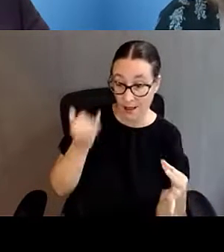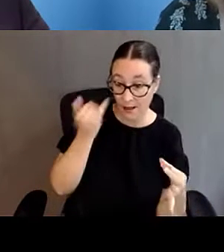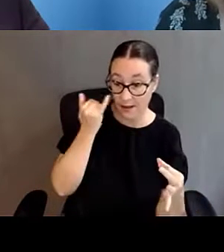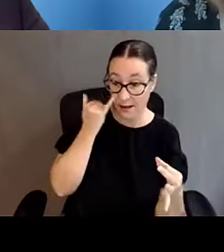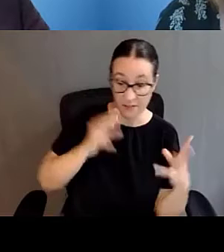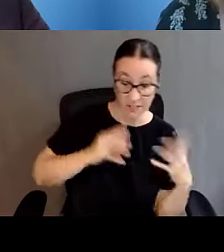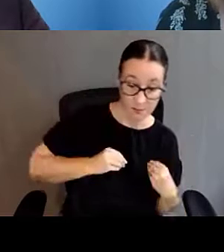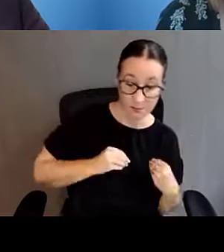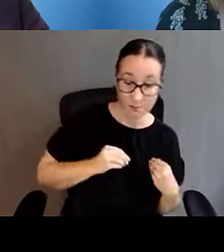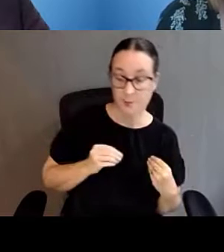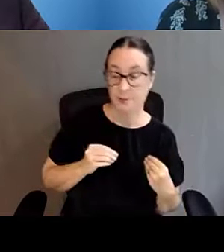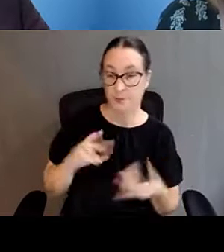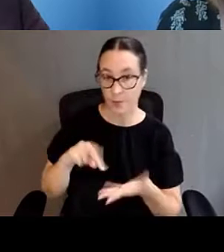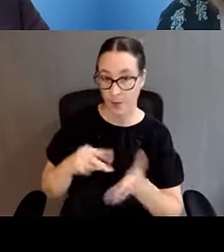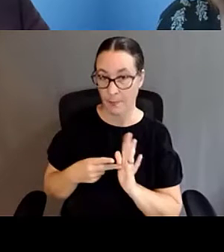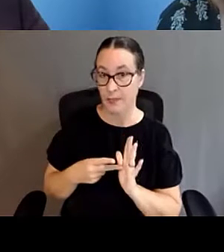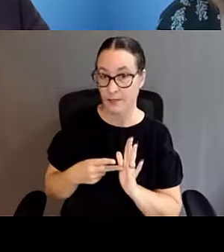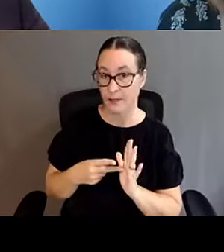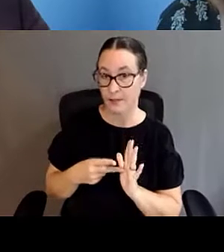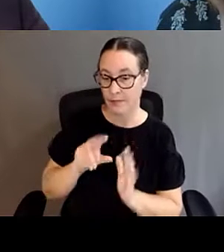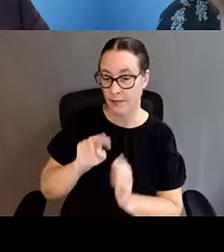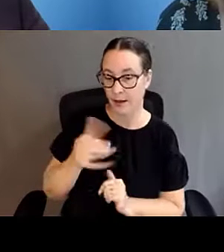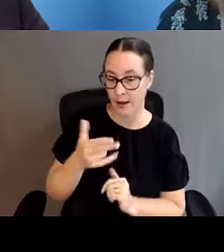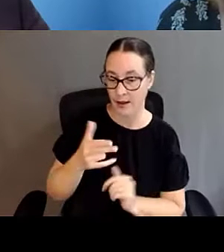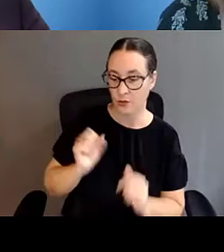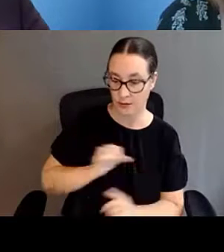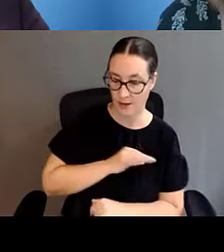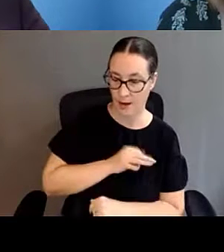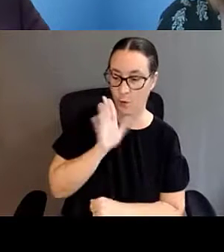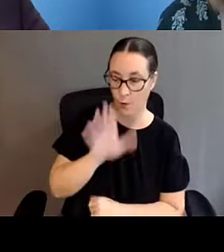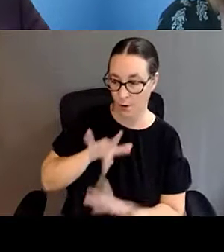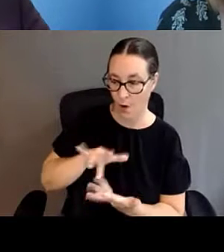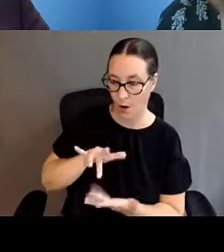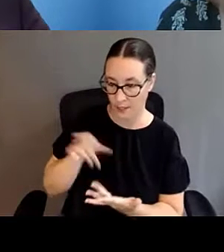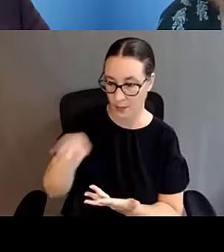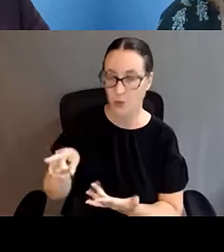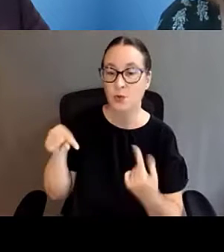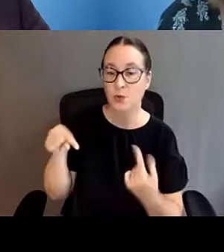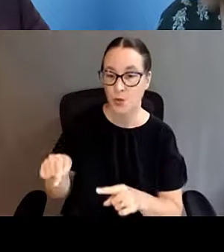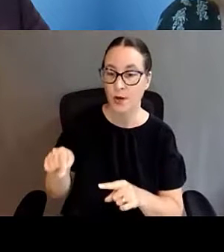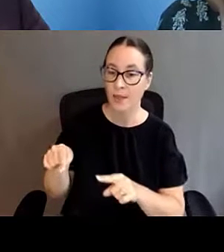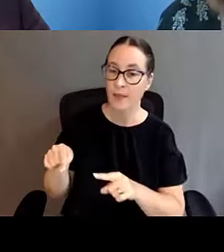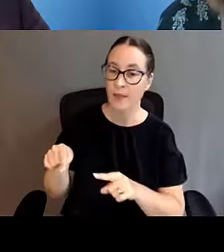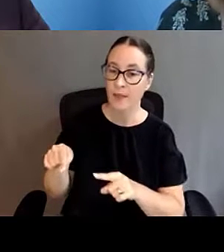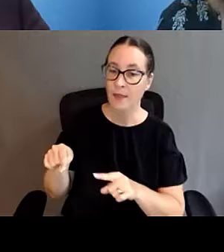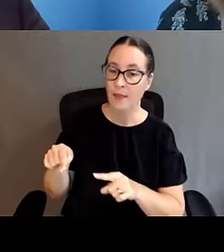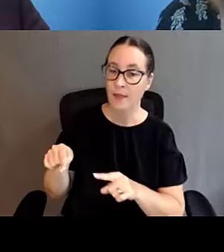then you would expect NIH staff to reach out to you during the just-in-time process to ask for clarification,